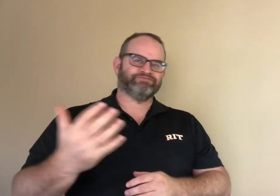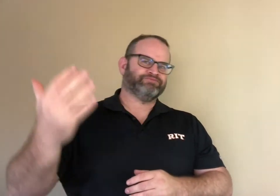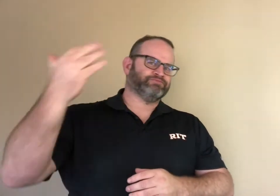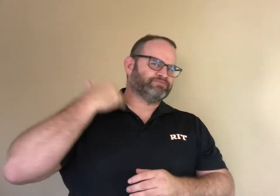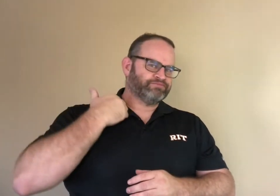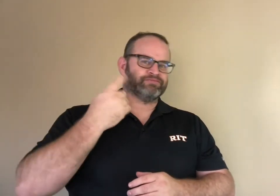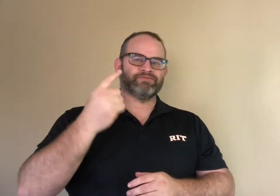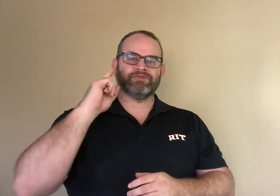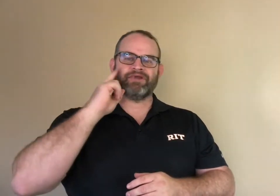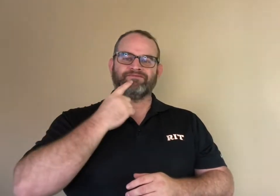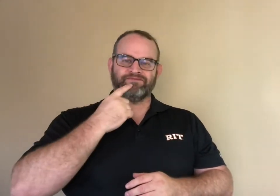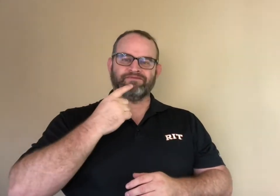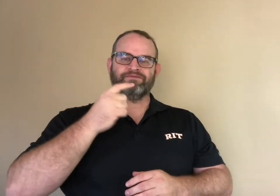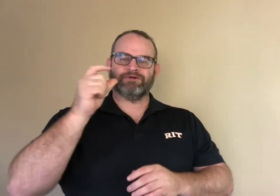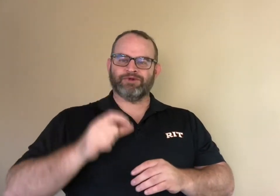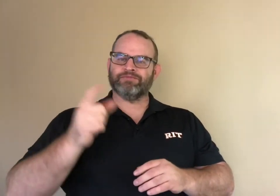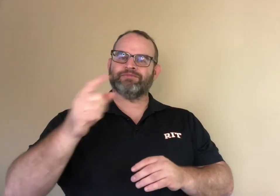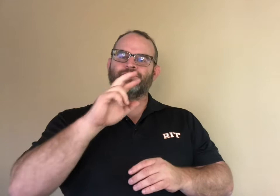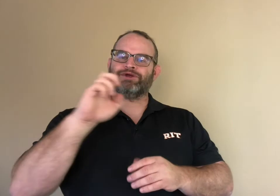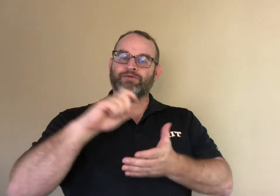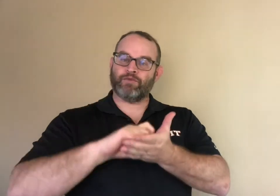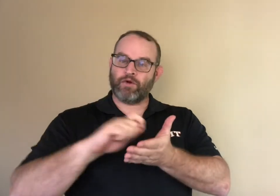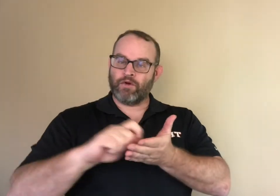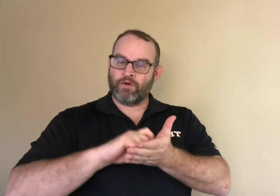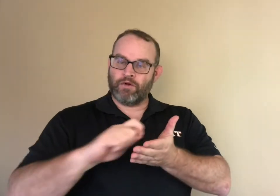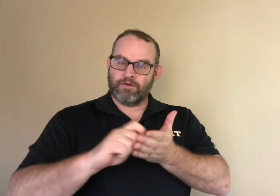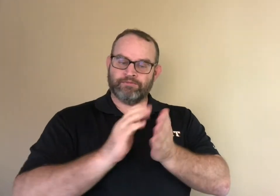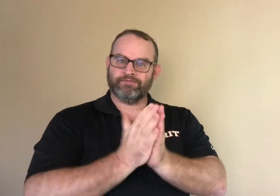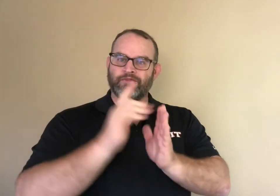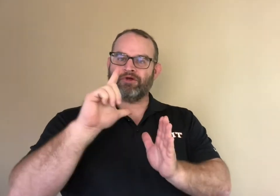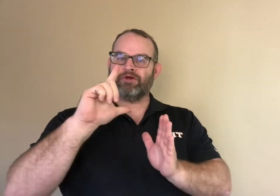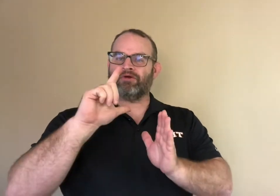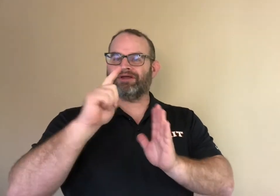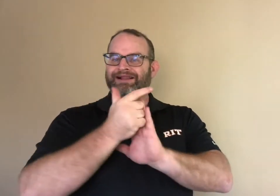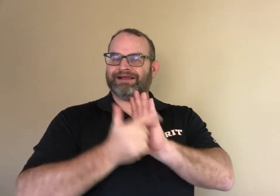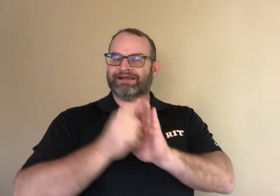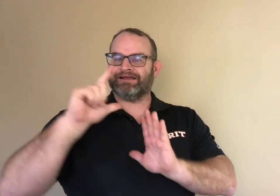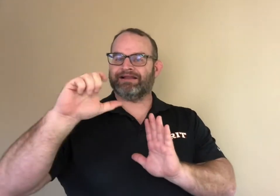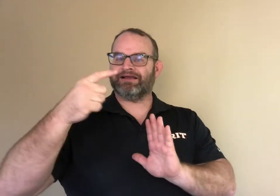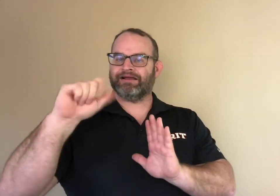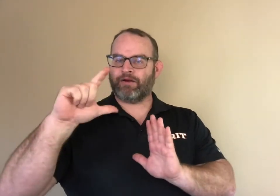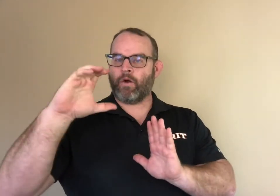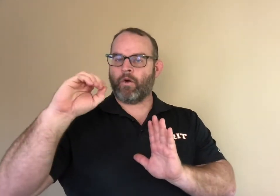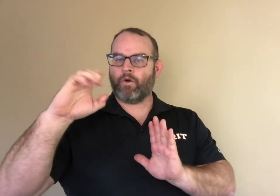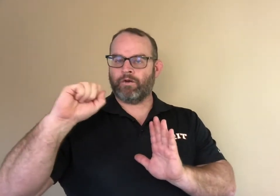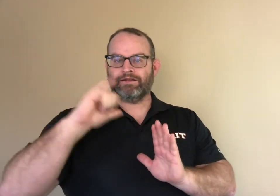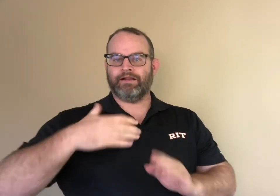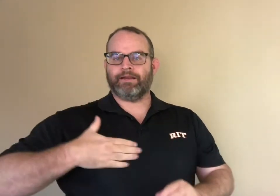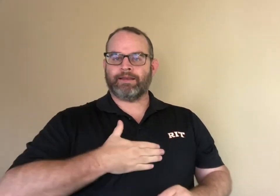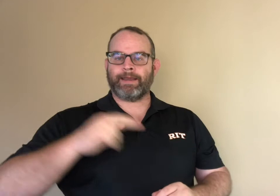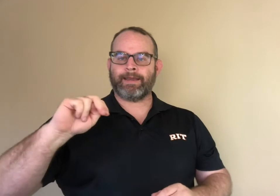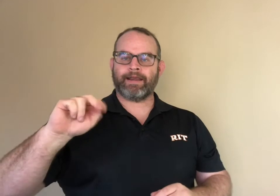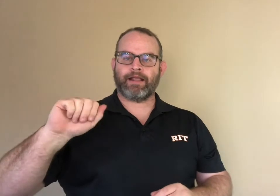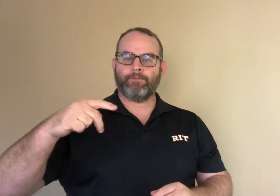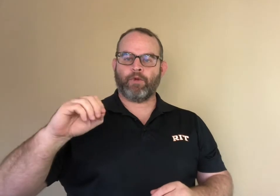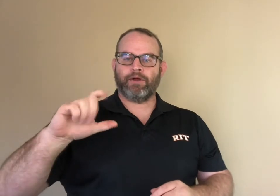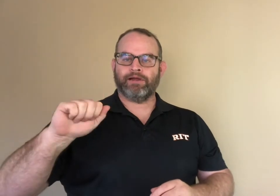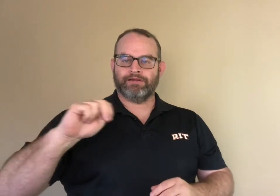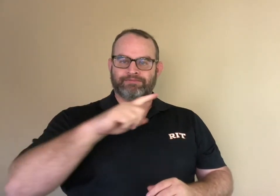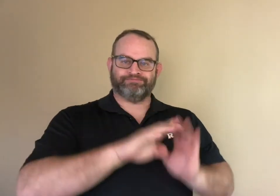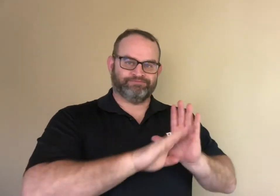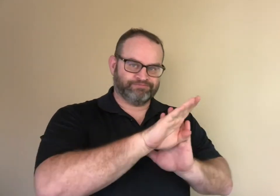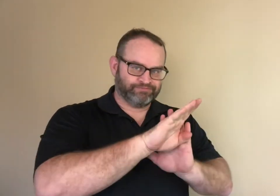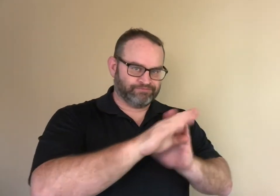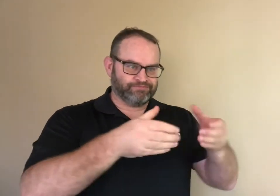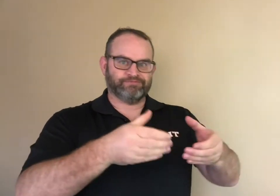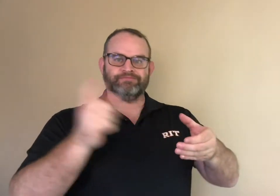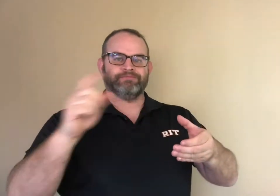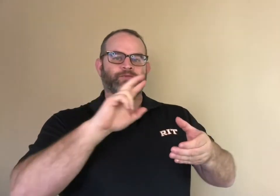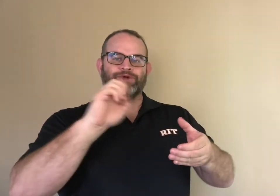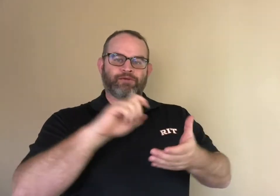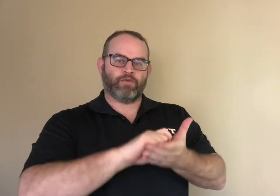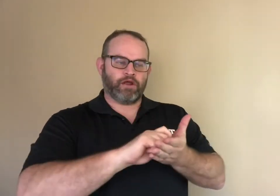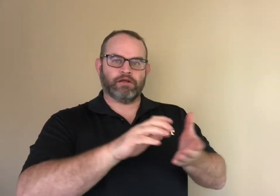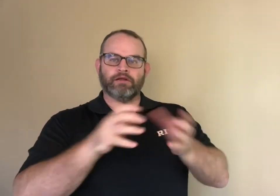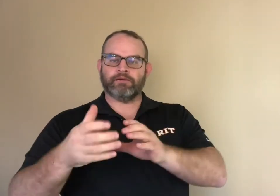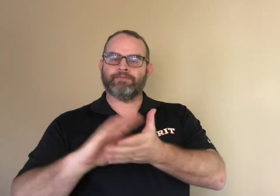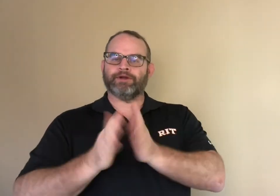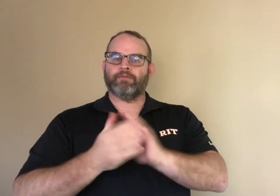For example, there was a 19th century Deaf Frenchman who modified the Napolean legal codes with simplified language to